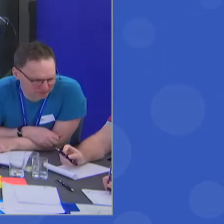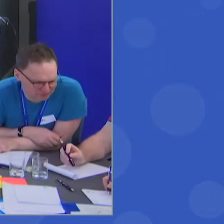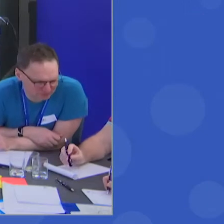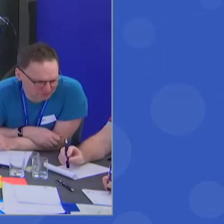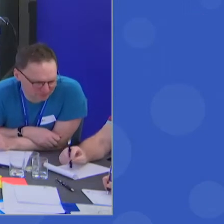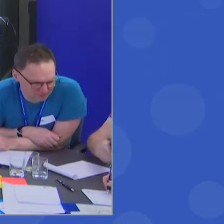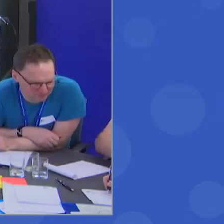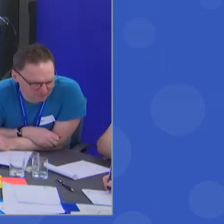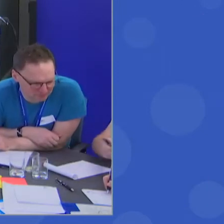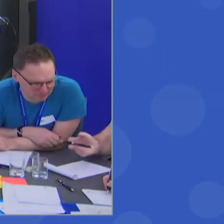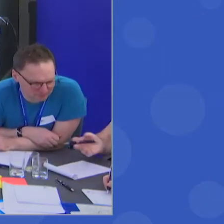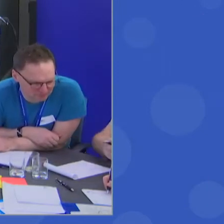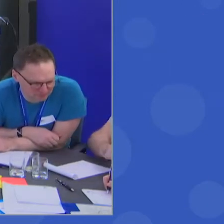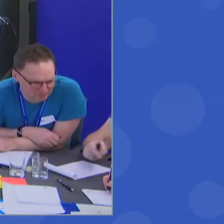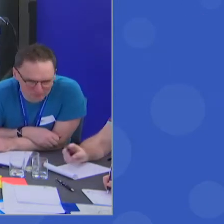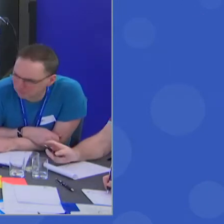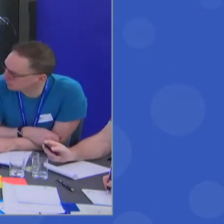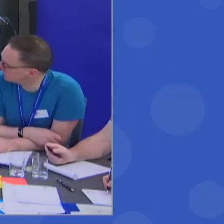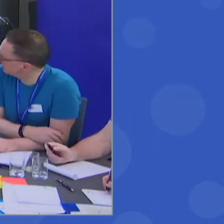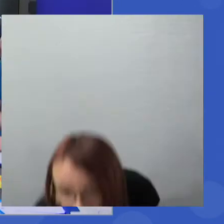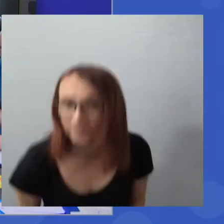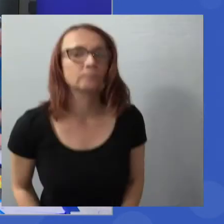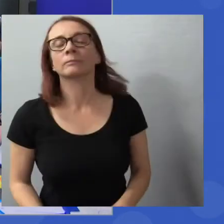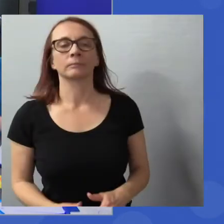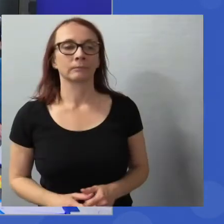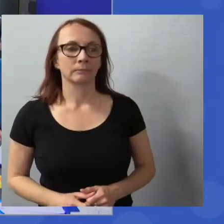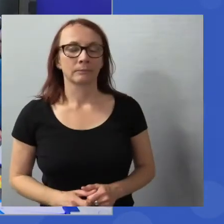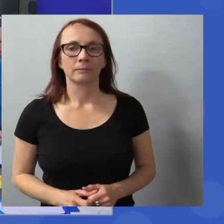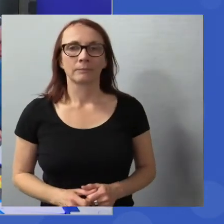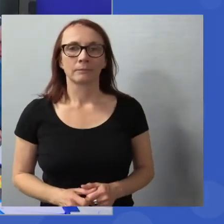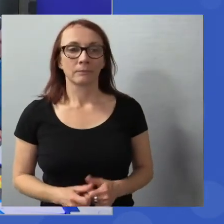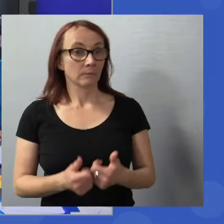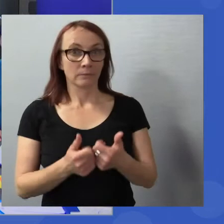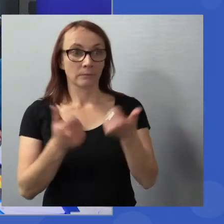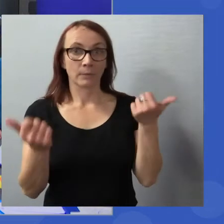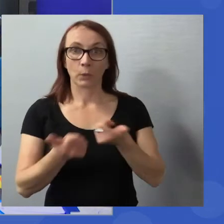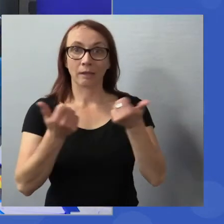okay everyone so hopefully you've had a little chance to think about some